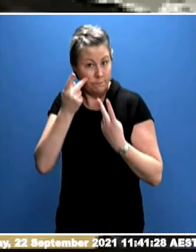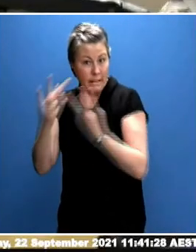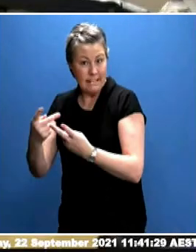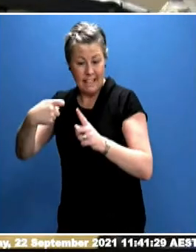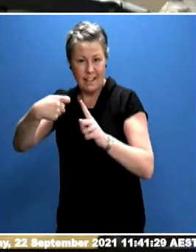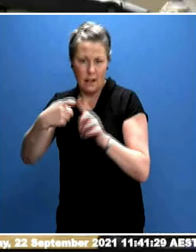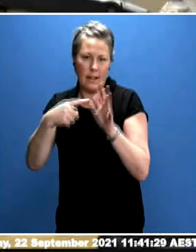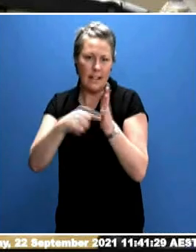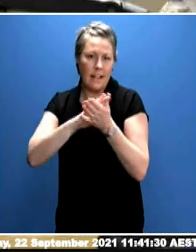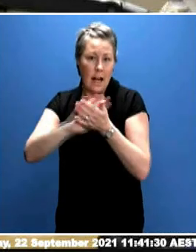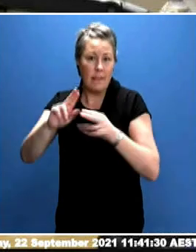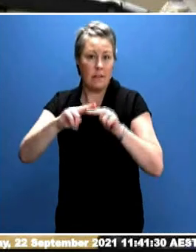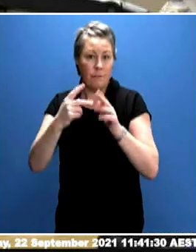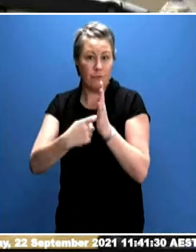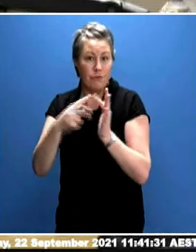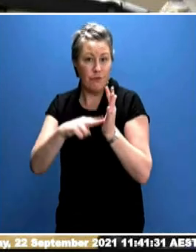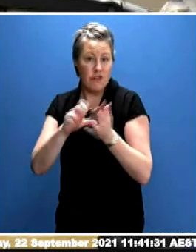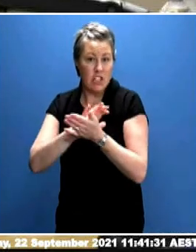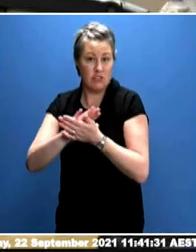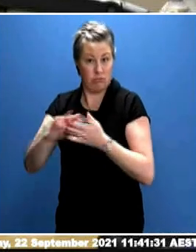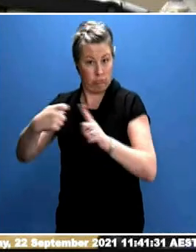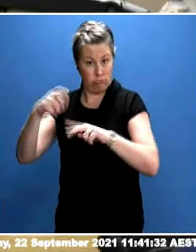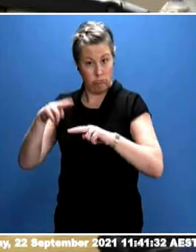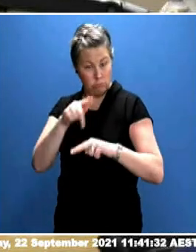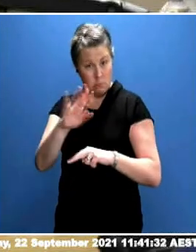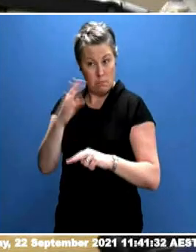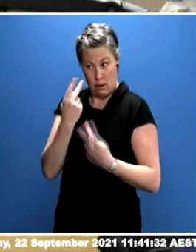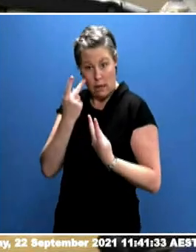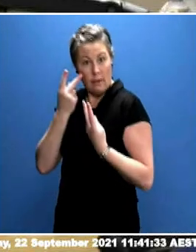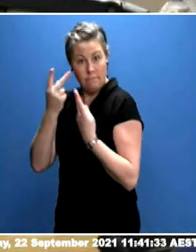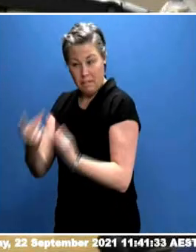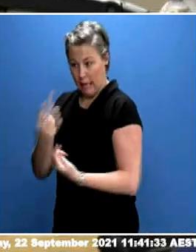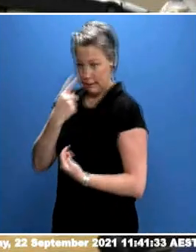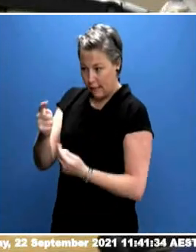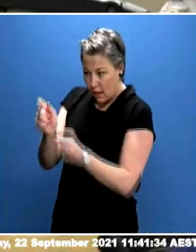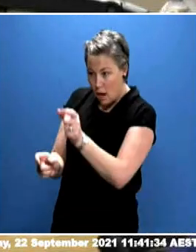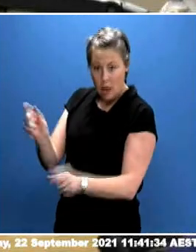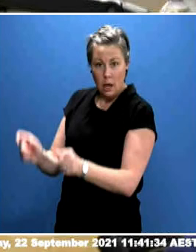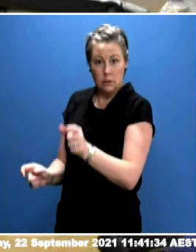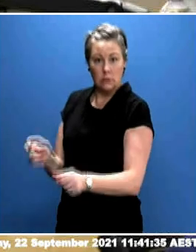and have you seen clients there during the time that they've been staying in that facility?